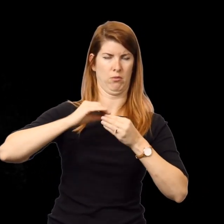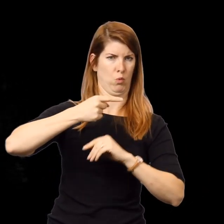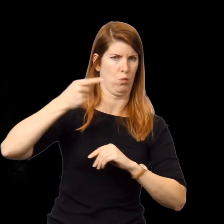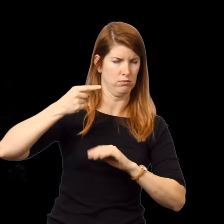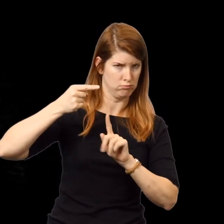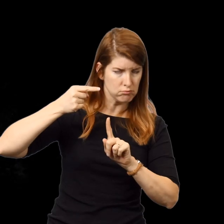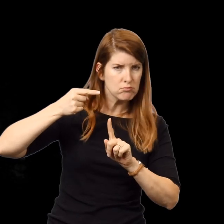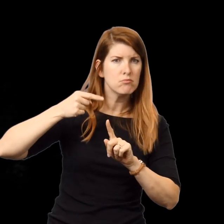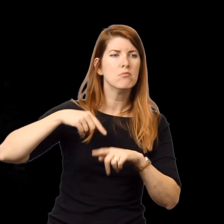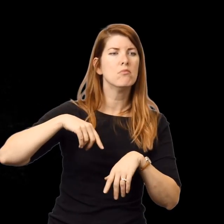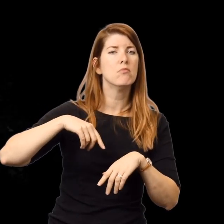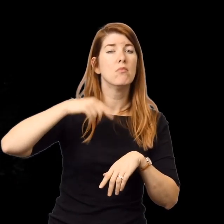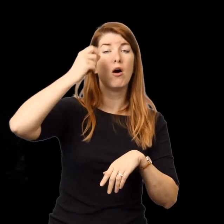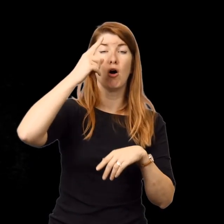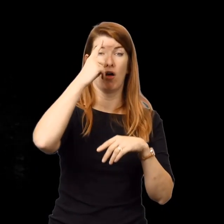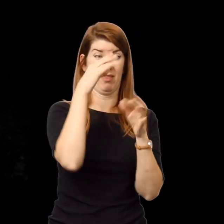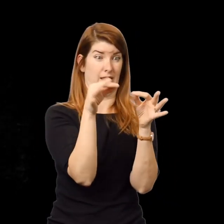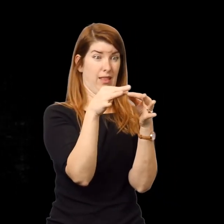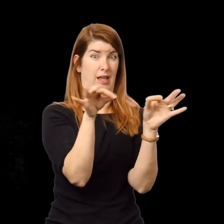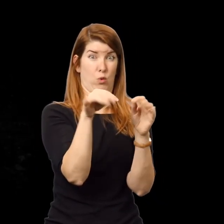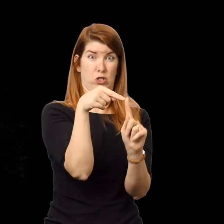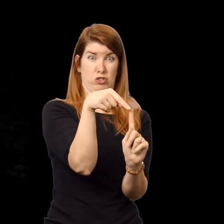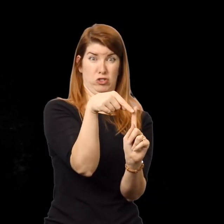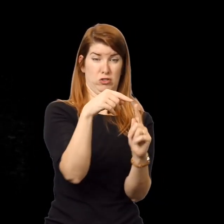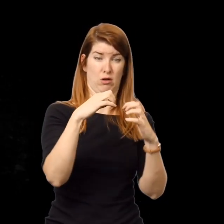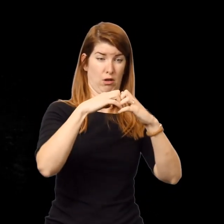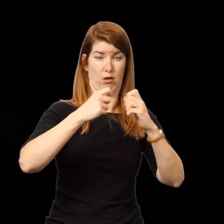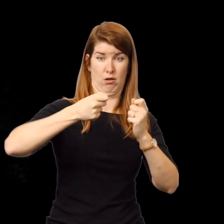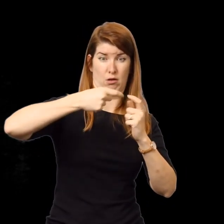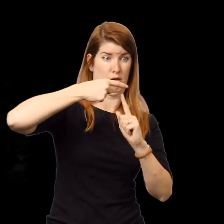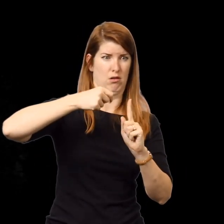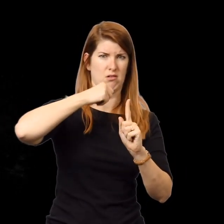And so if the brain determines, well, all those language areas aren't getting stimulated,